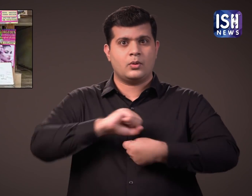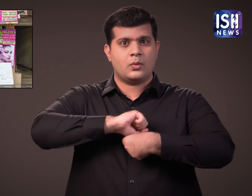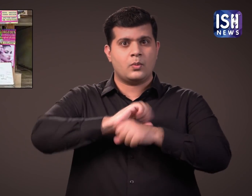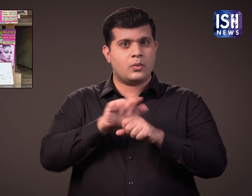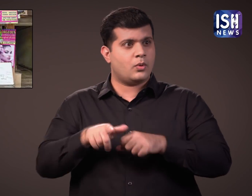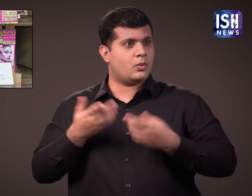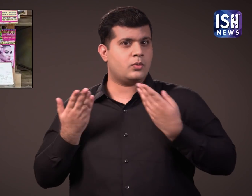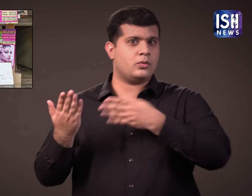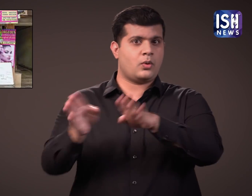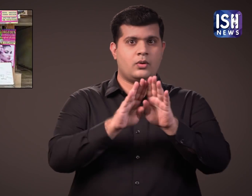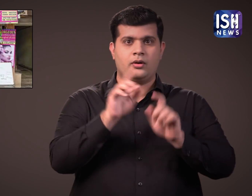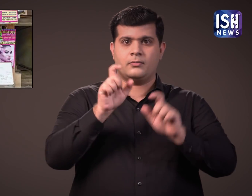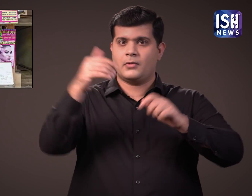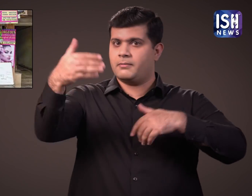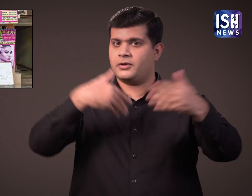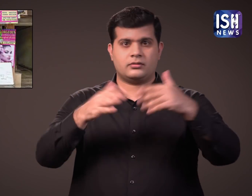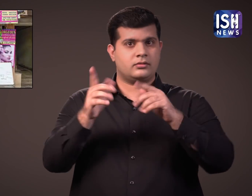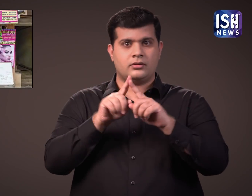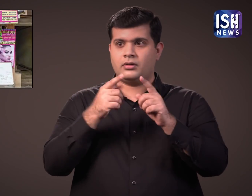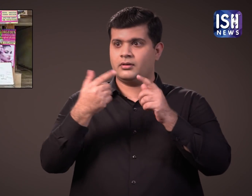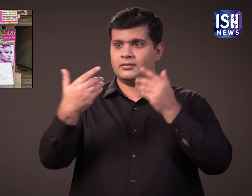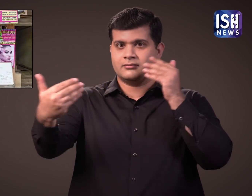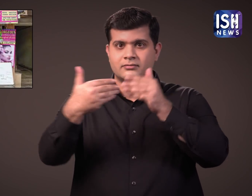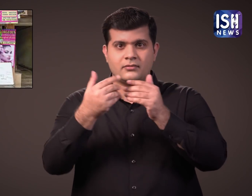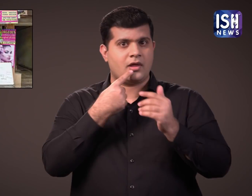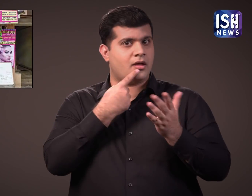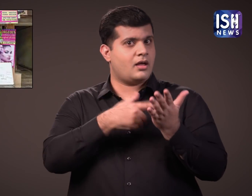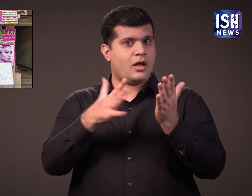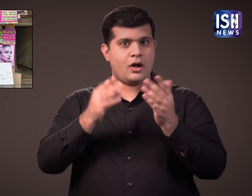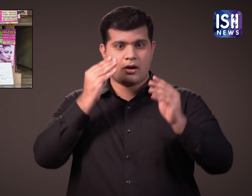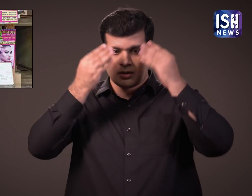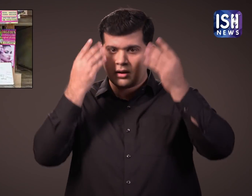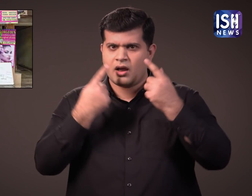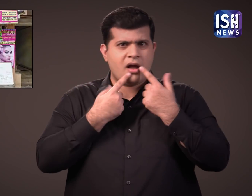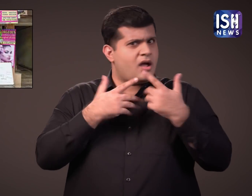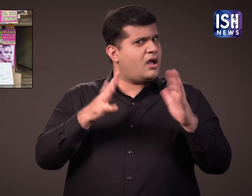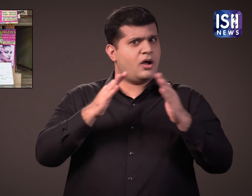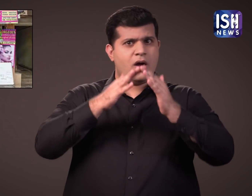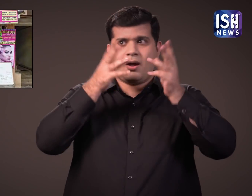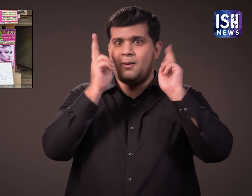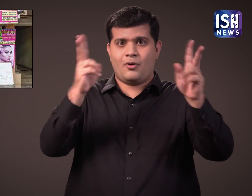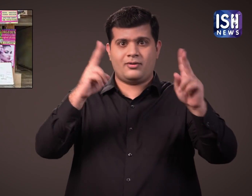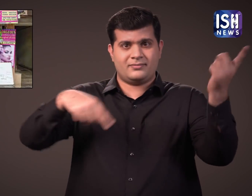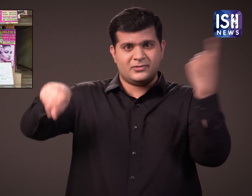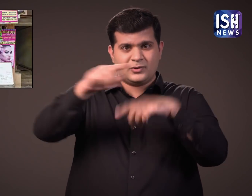Due to the lockdown and customers not being allowed,